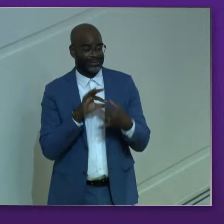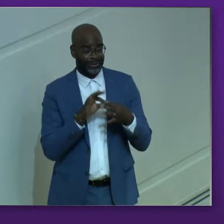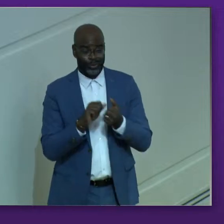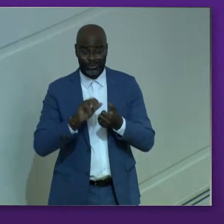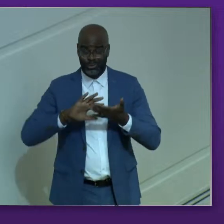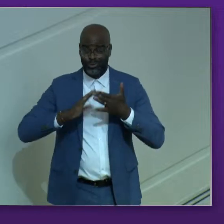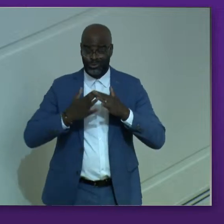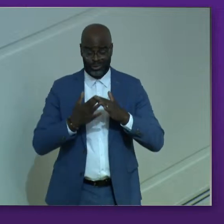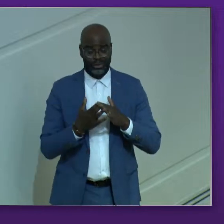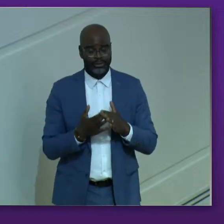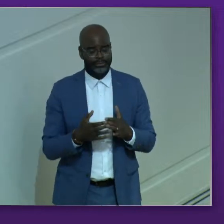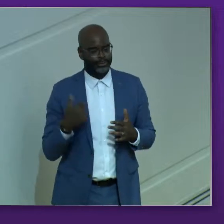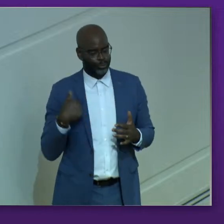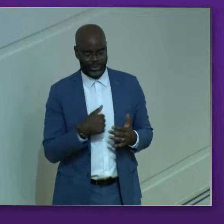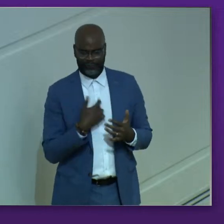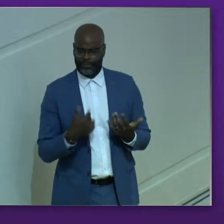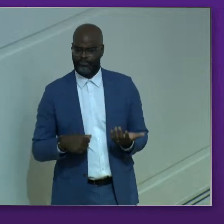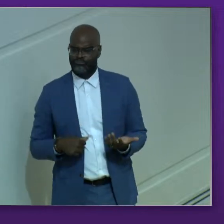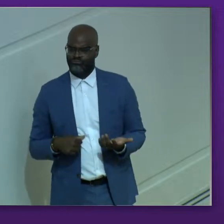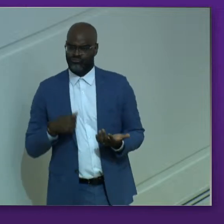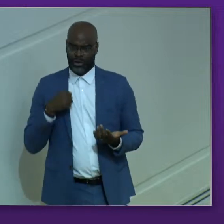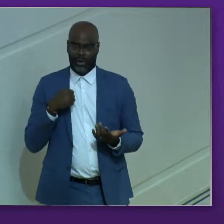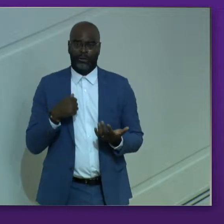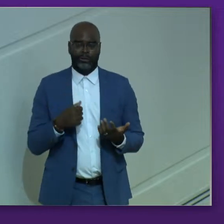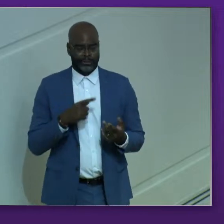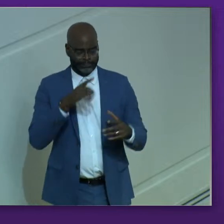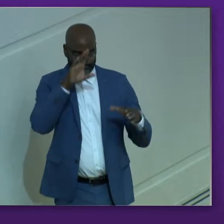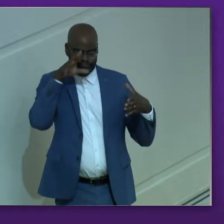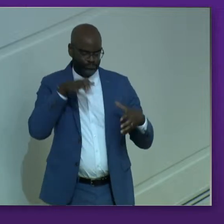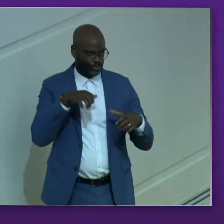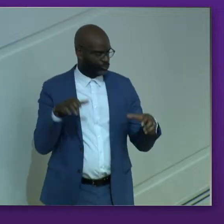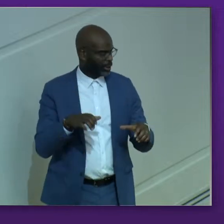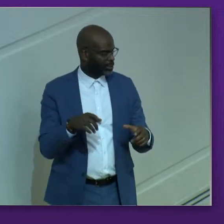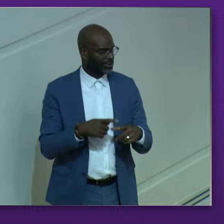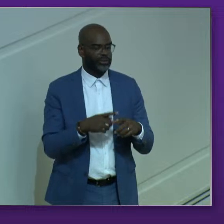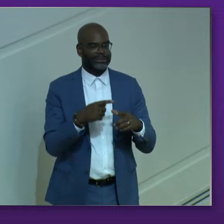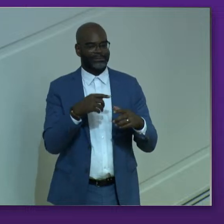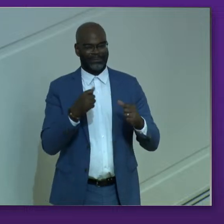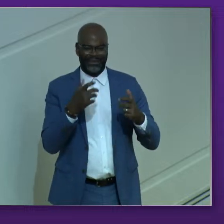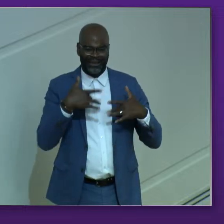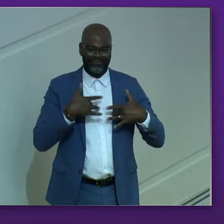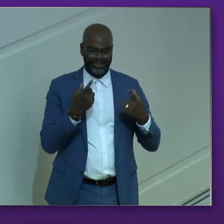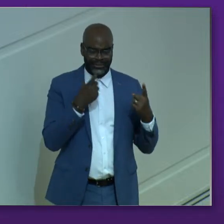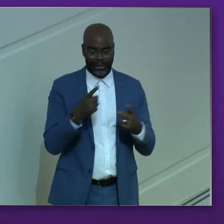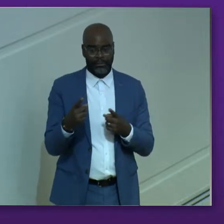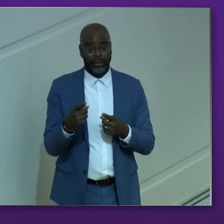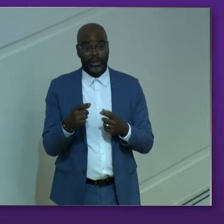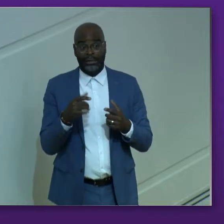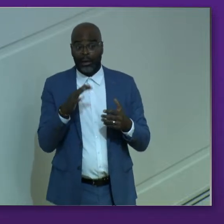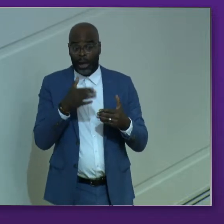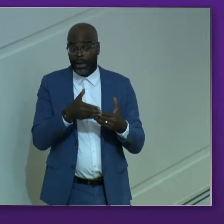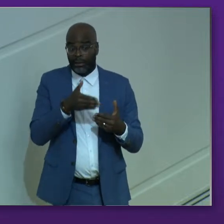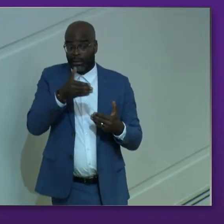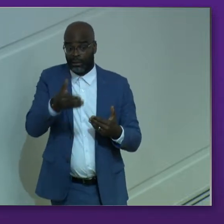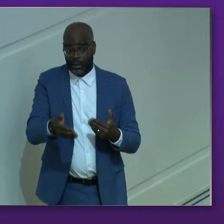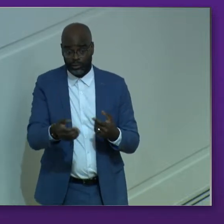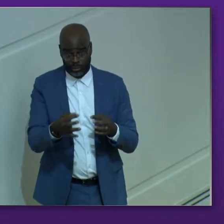ACCESS TO THE RESOURCES THAT ARE PROVIDED BY THE INDIVIDUALS IN THIS ROOM AND BEYOND AND YOUR SOME FACILITIES THAT WE